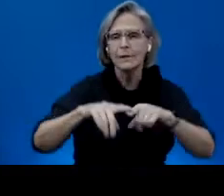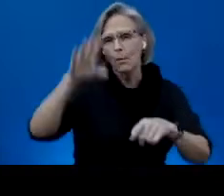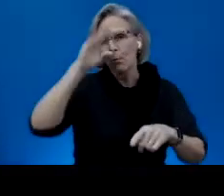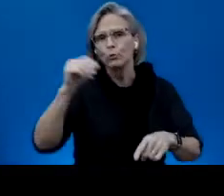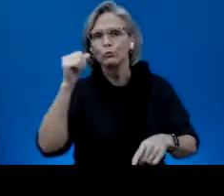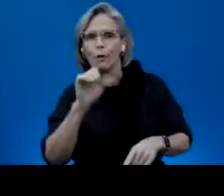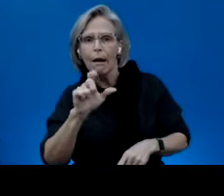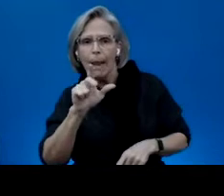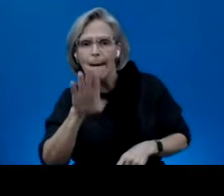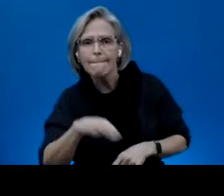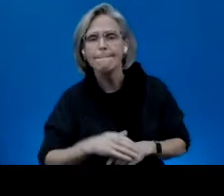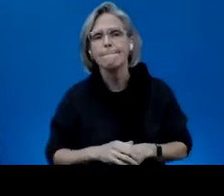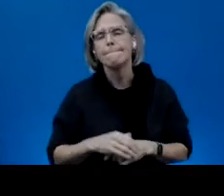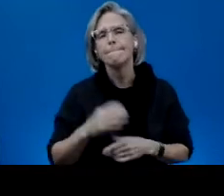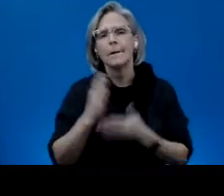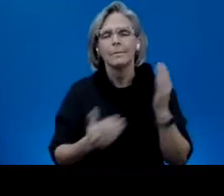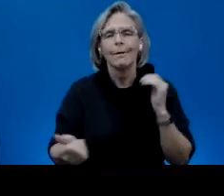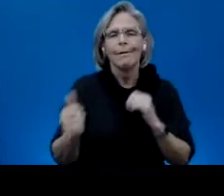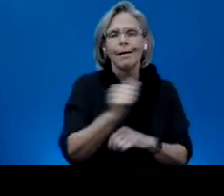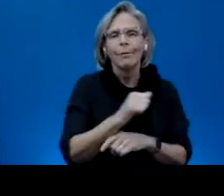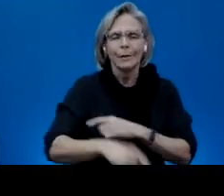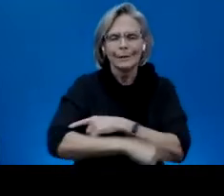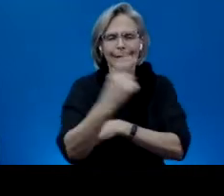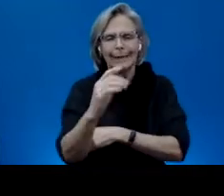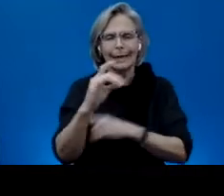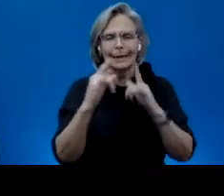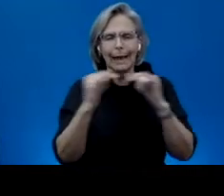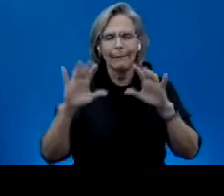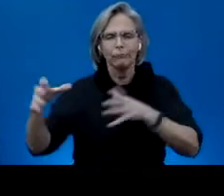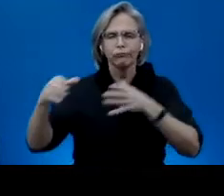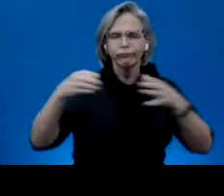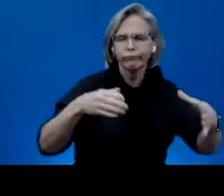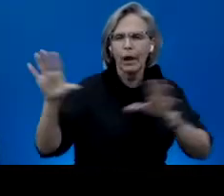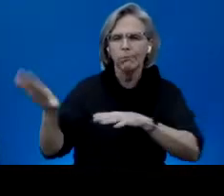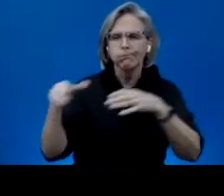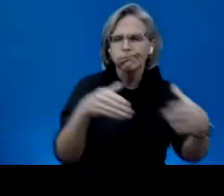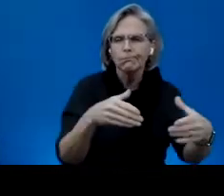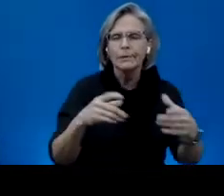or other sort of day camp programs. Sometimes we're able to get additional sponsorship